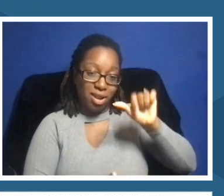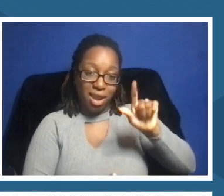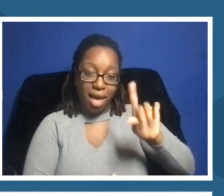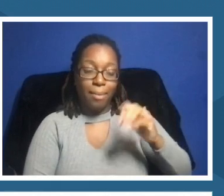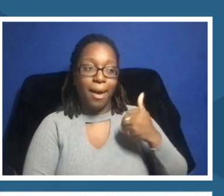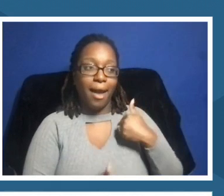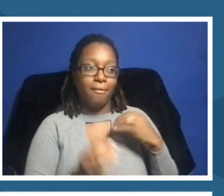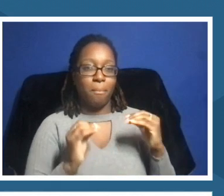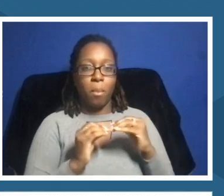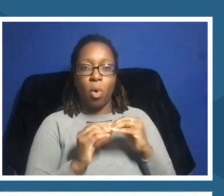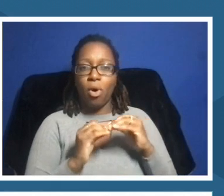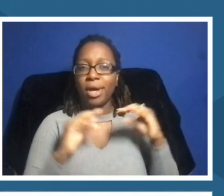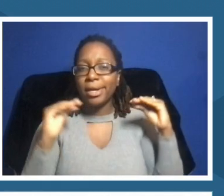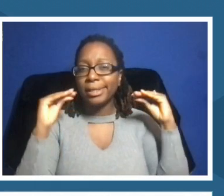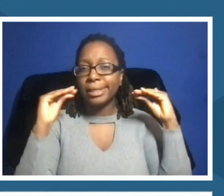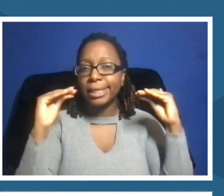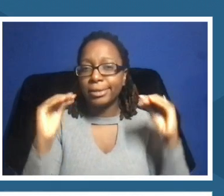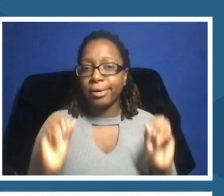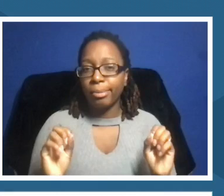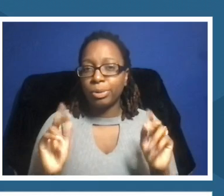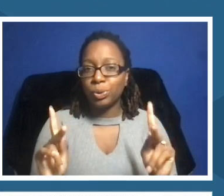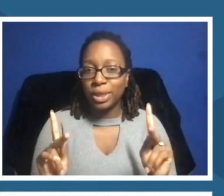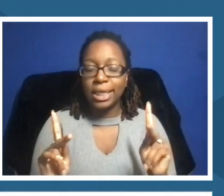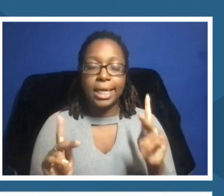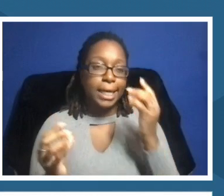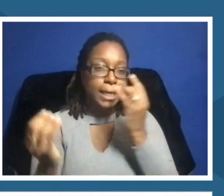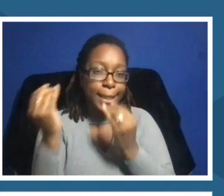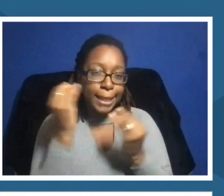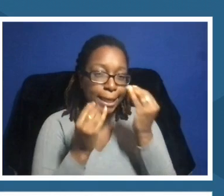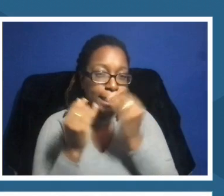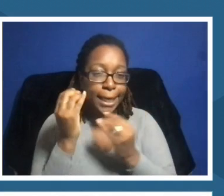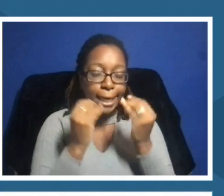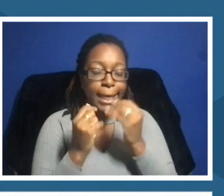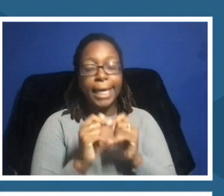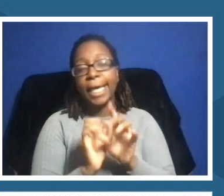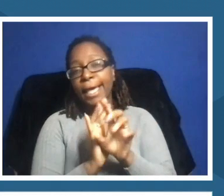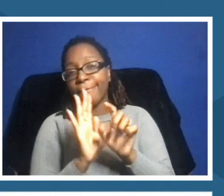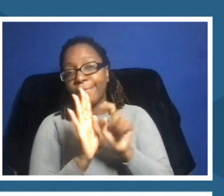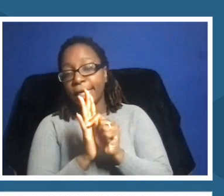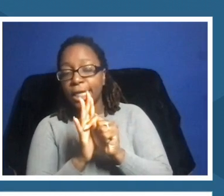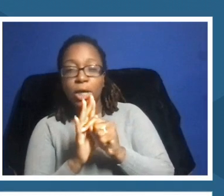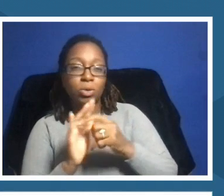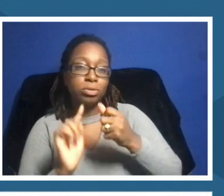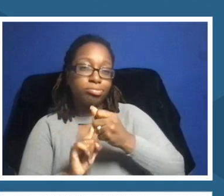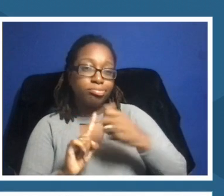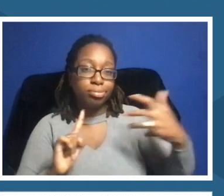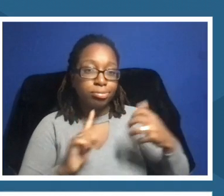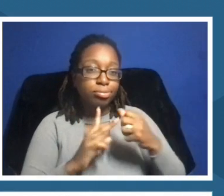access to primary source materials explainer videos links to community